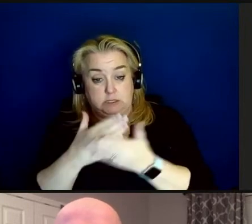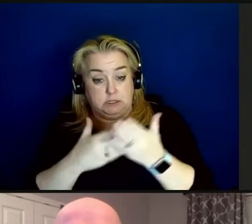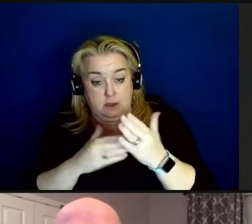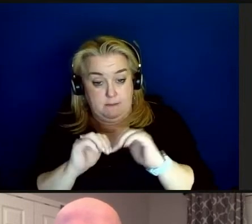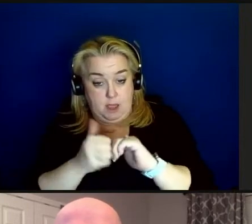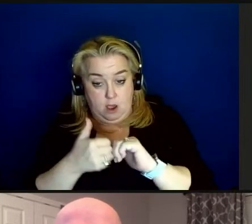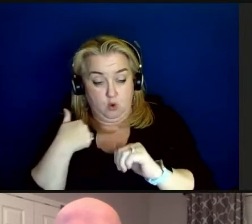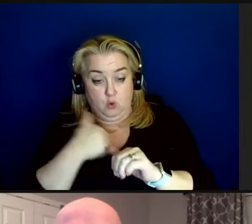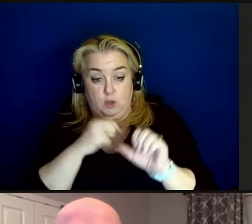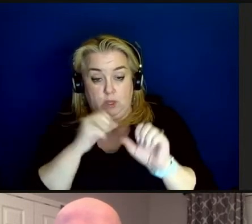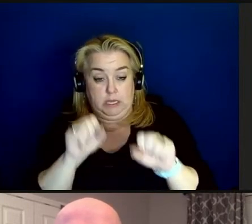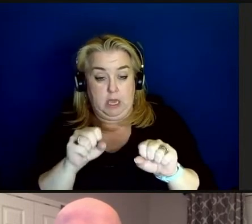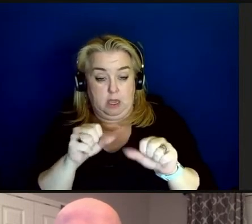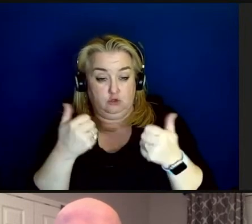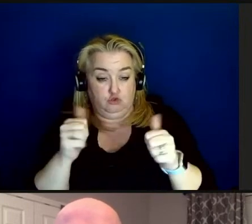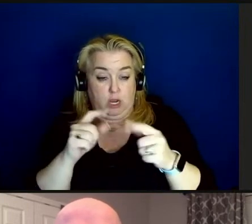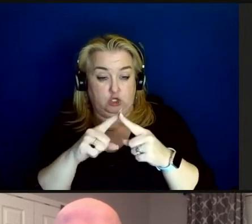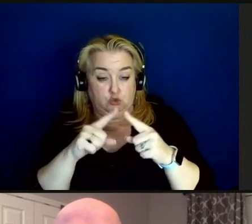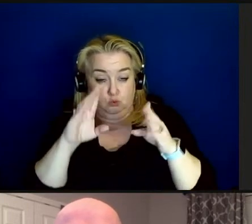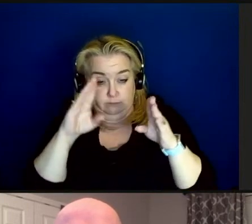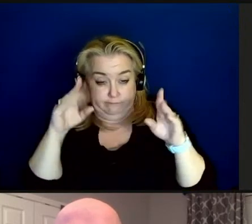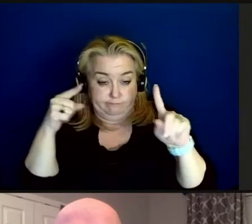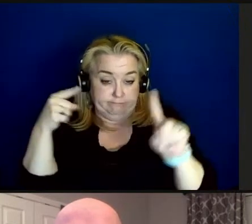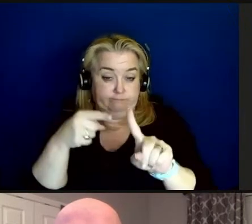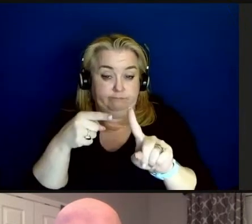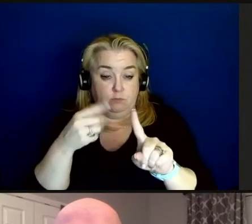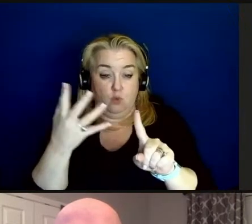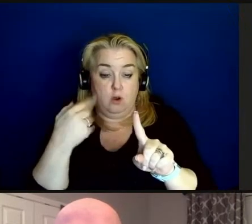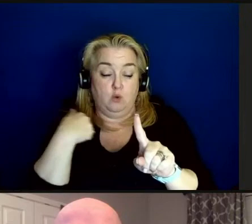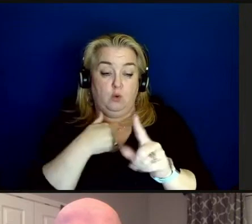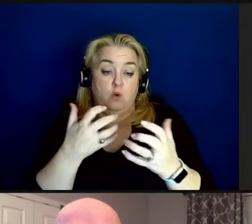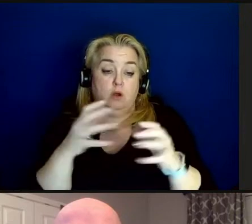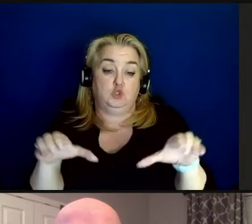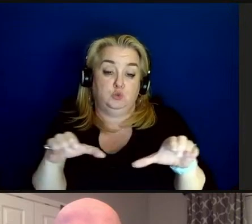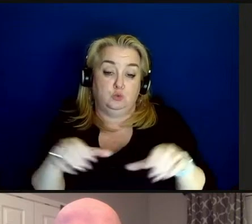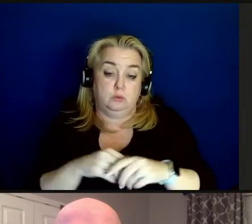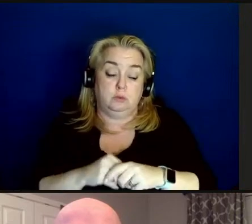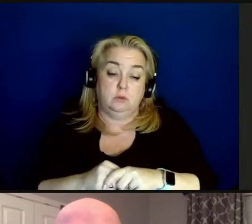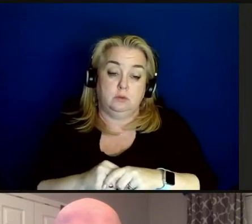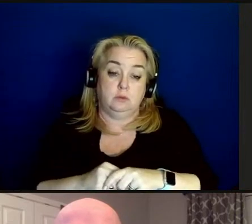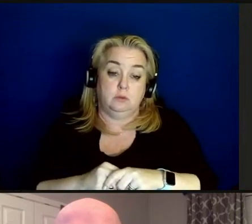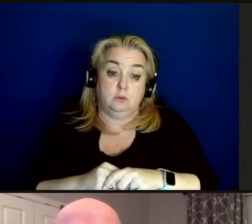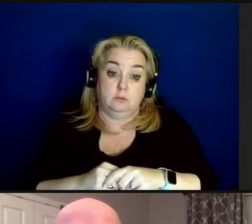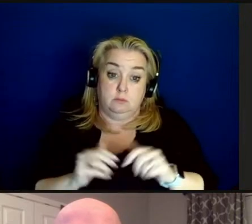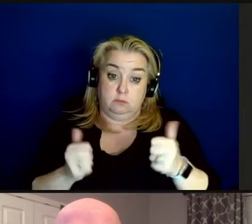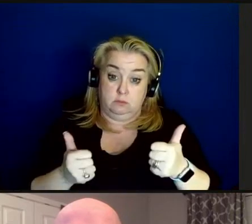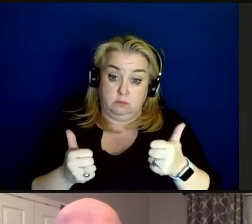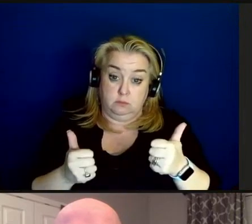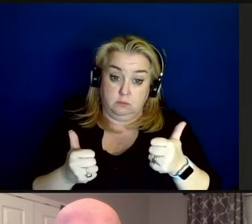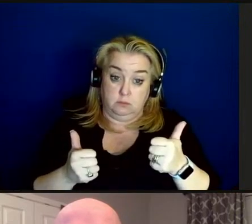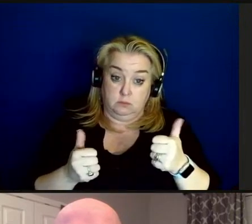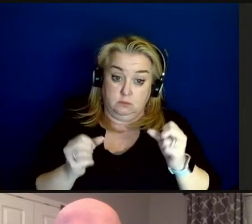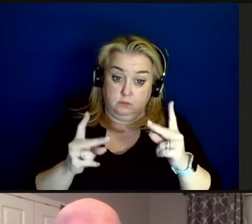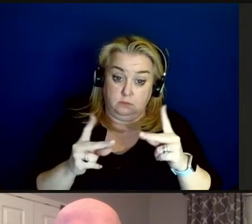REVENUE PERSPECTIVE WITH A